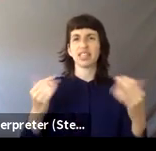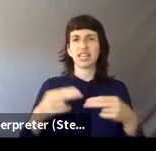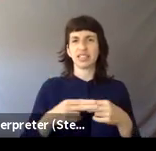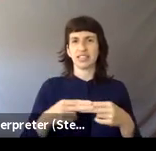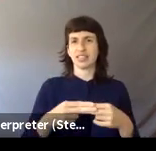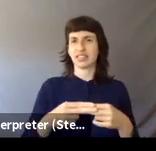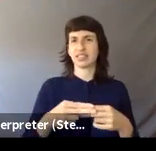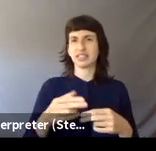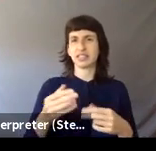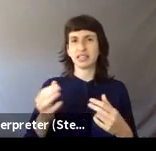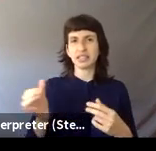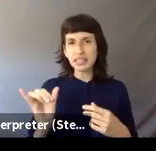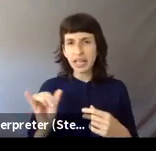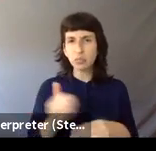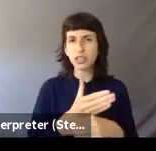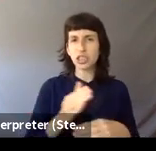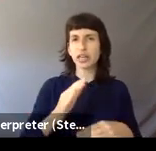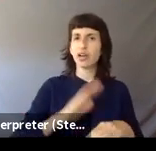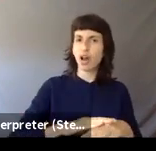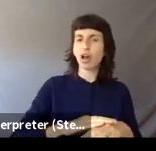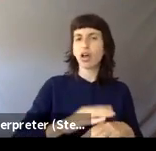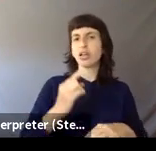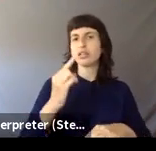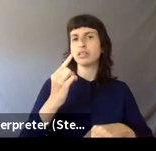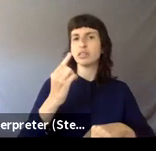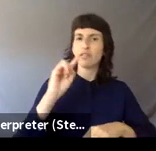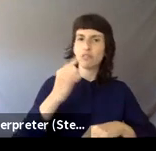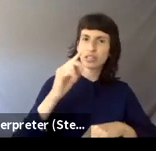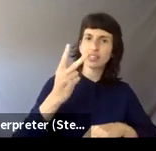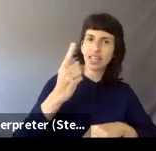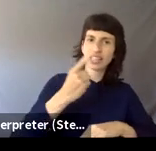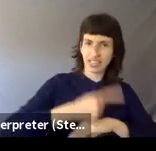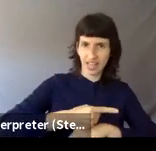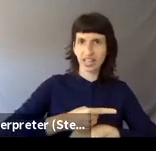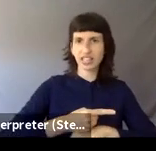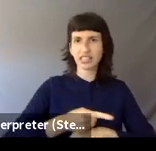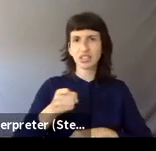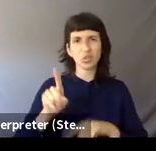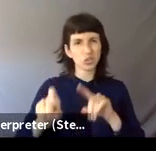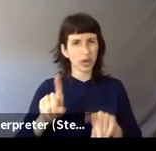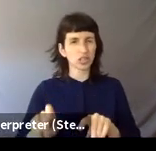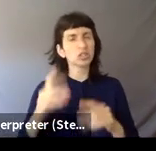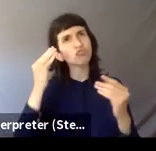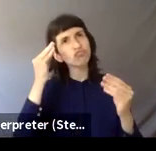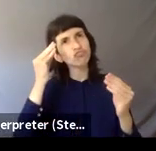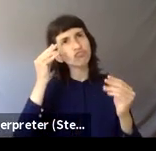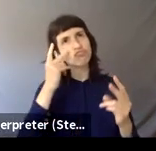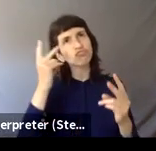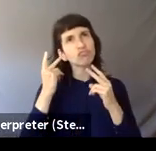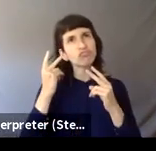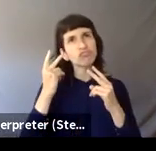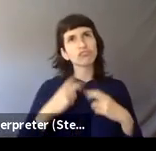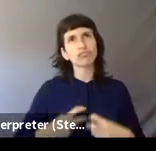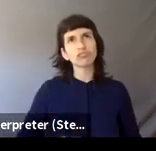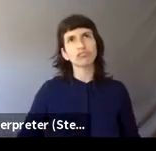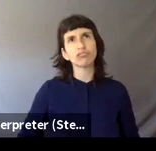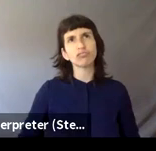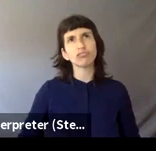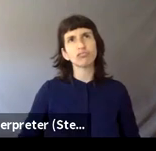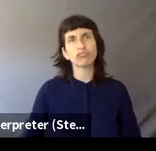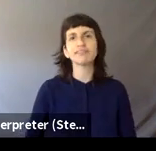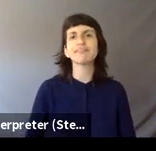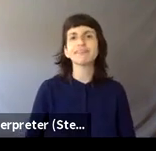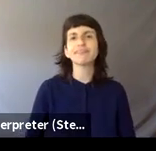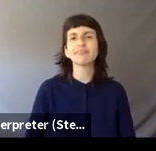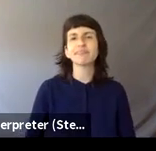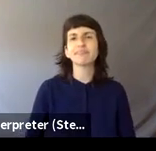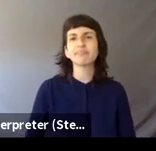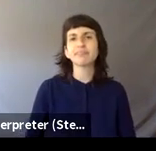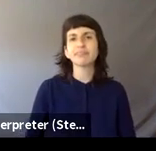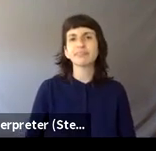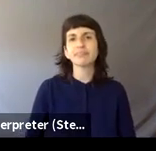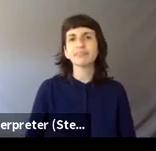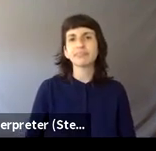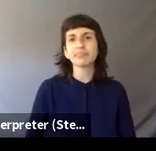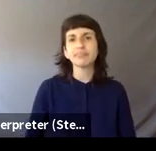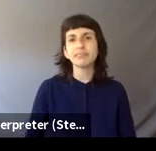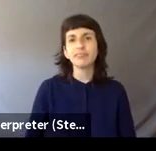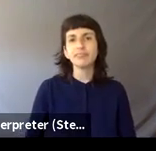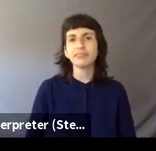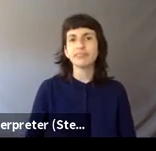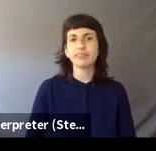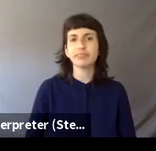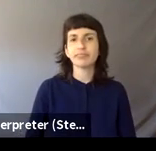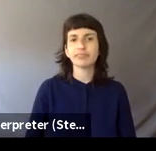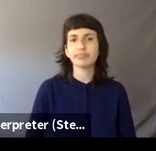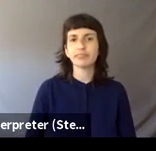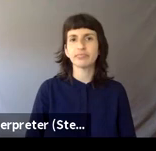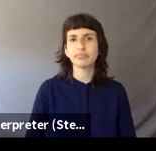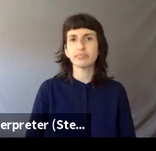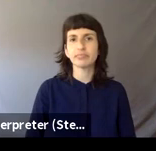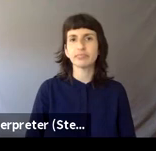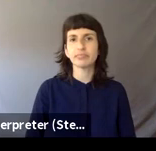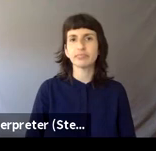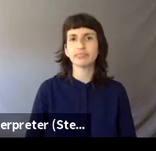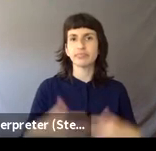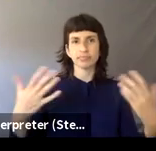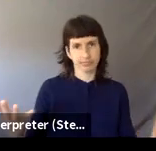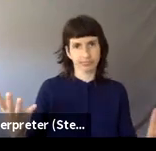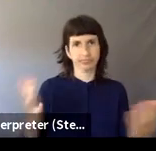practice sustainable seventh generation thinking in caring for the land and people. These questions that you see on the screen were the same as what we shared with you on day one and